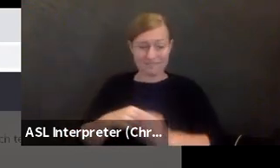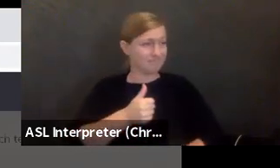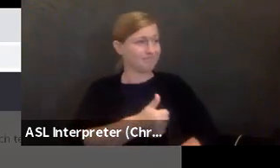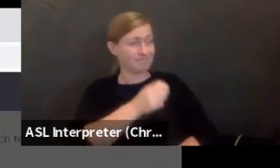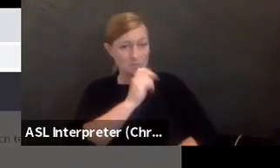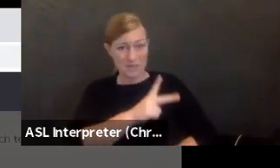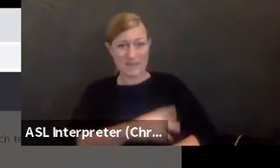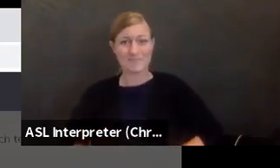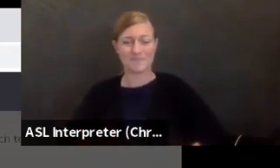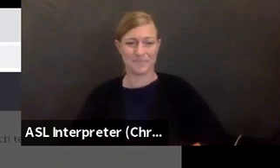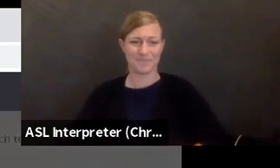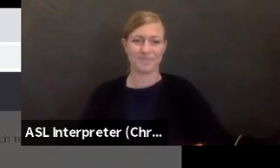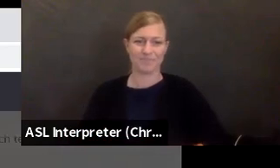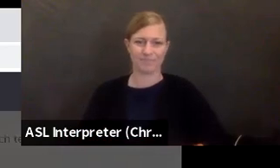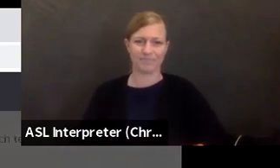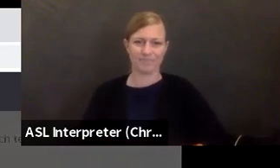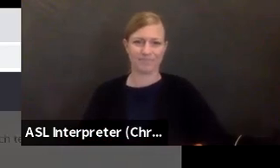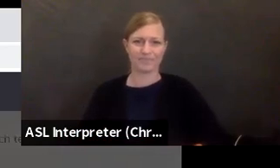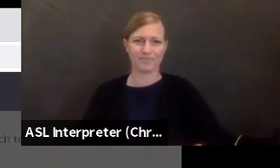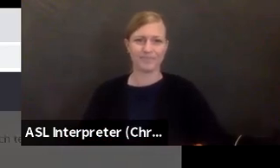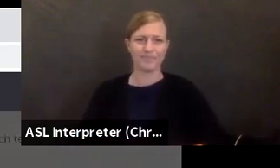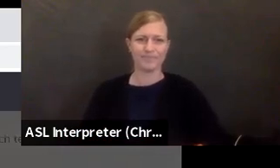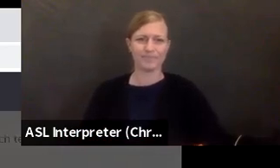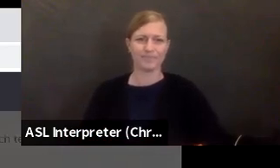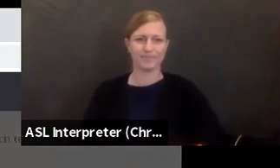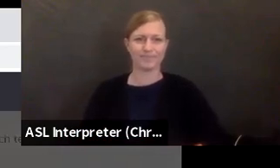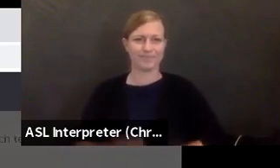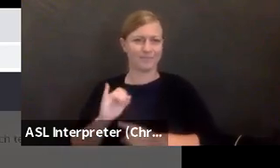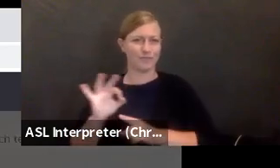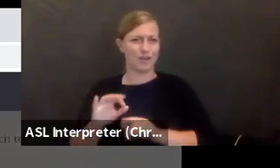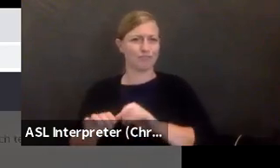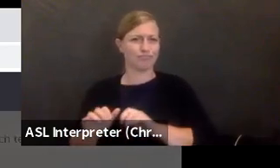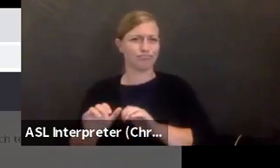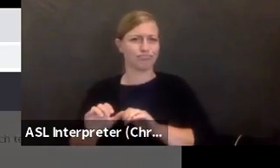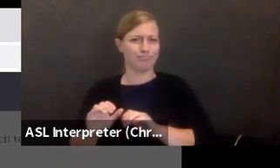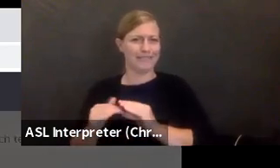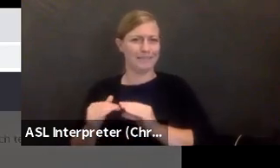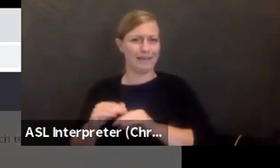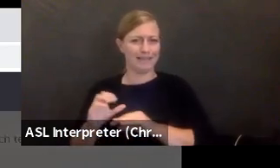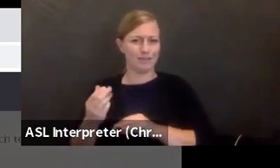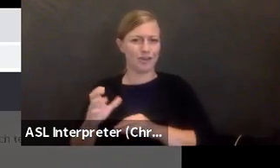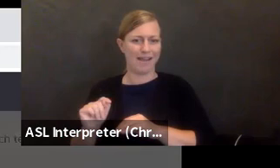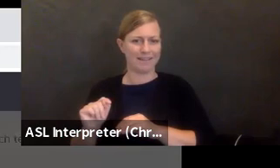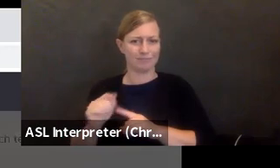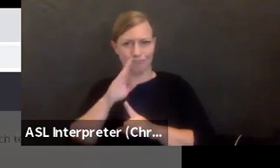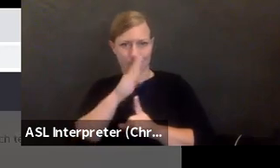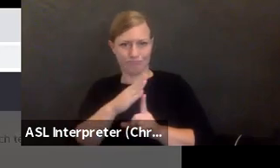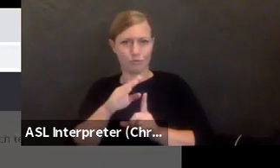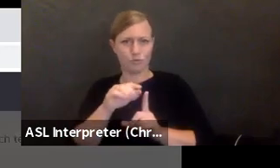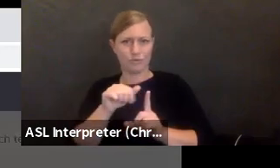I'd love to. ANDREW: send me your email and chat.